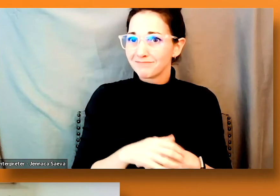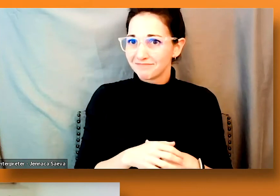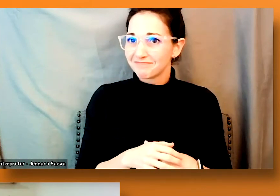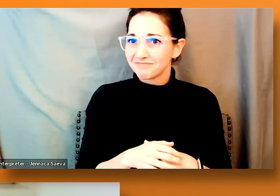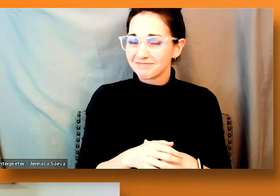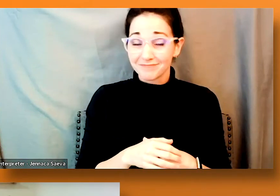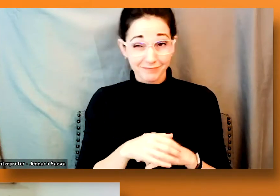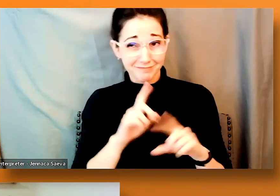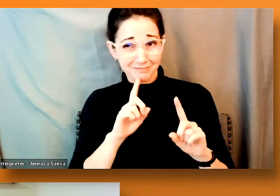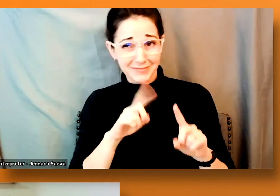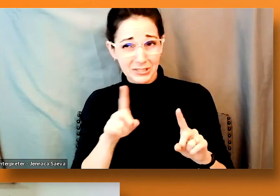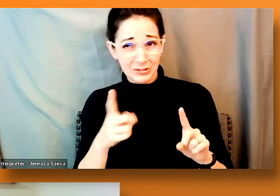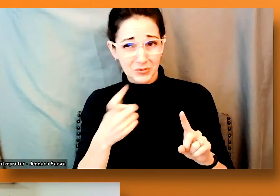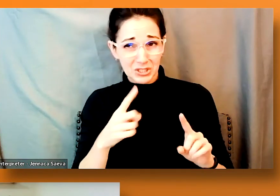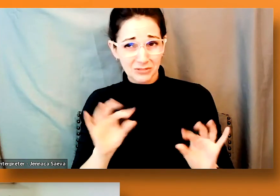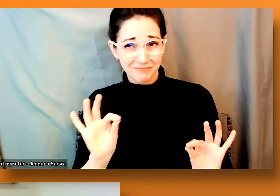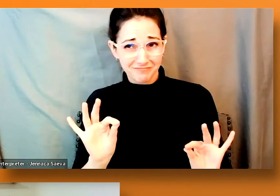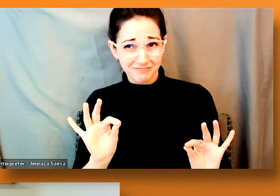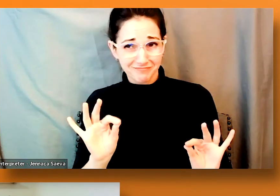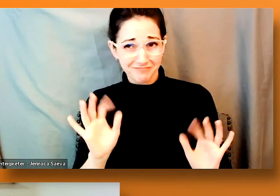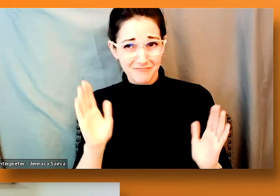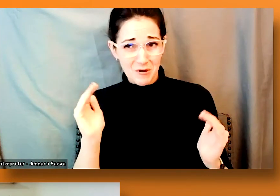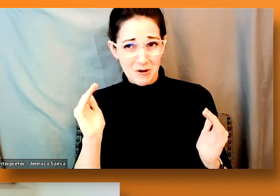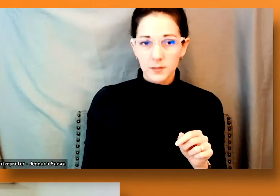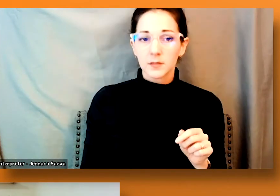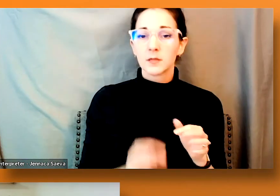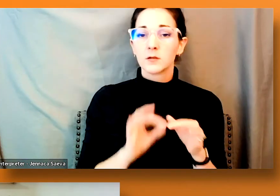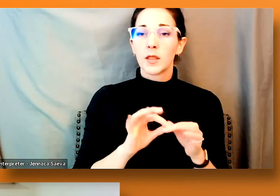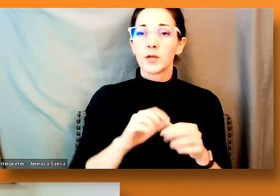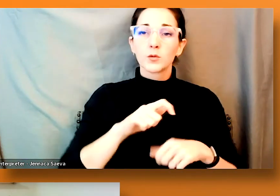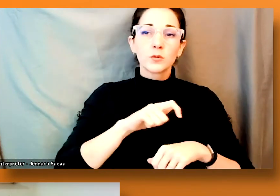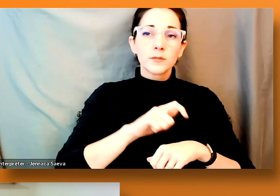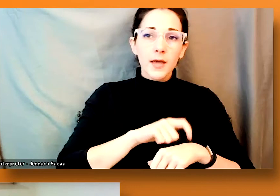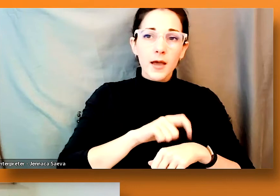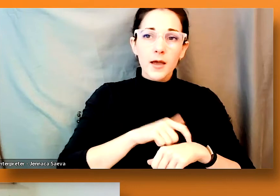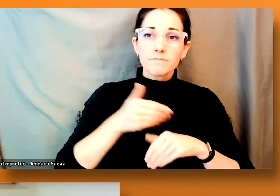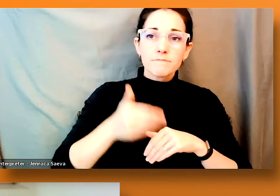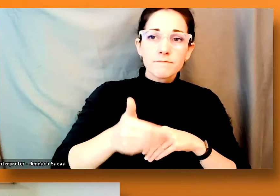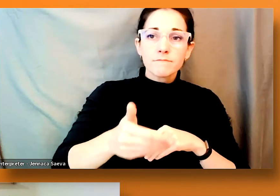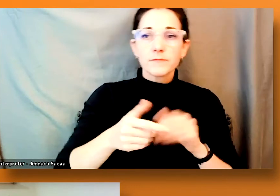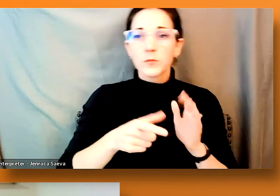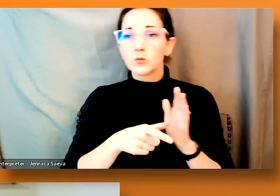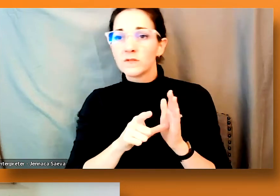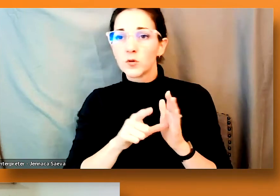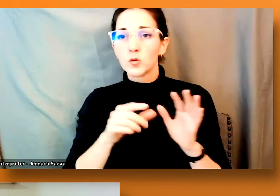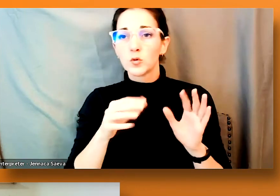I hope that answers that question. The question is about timeliness and reviewing statements